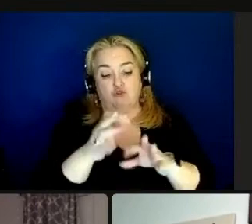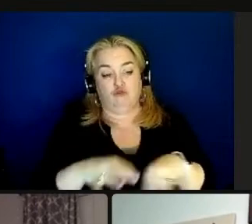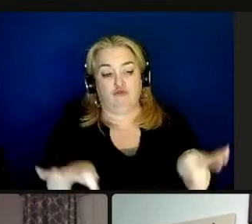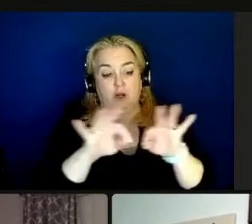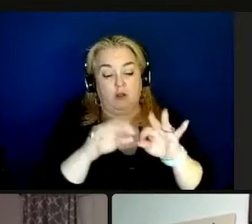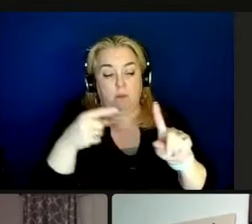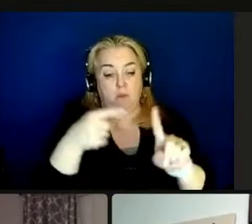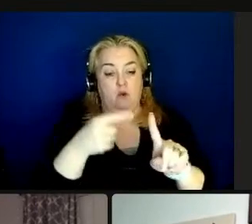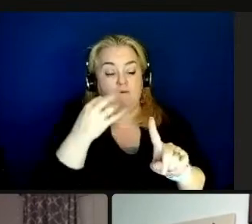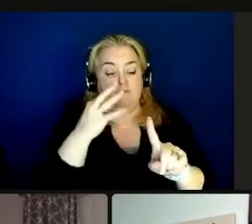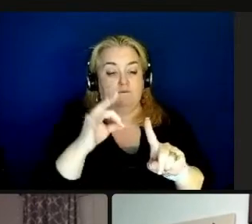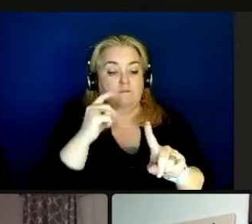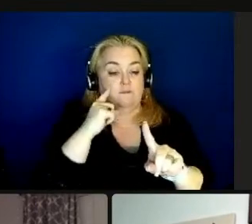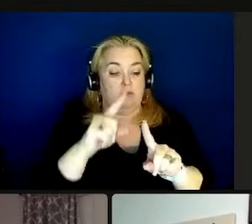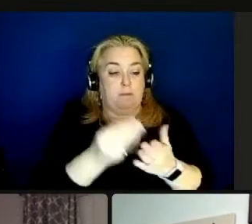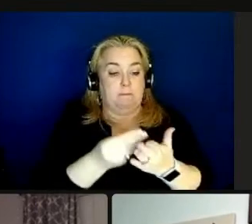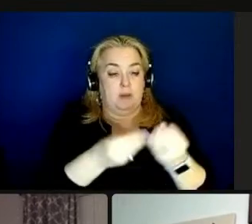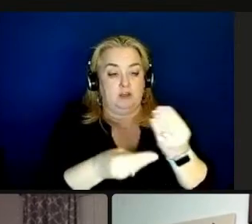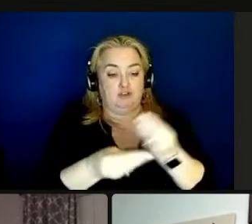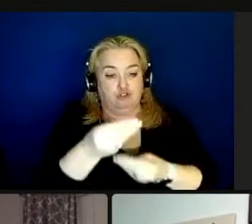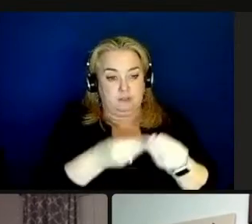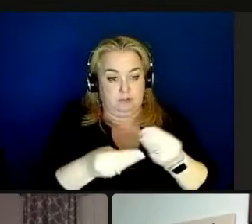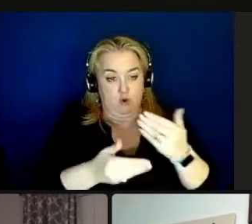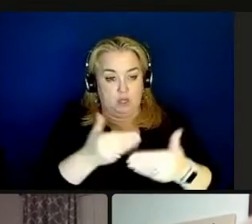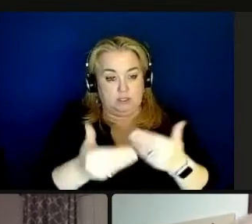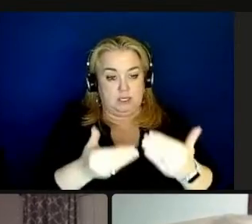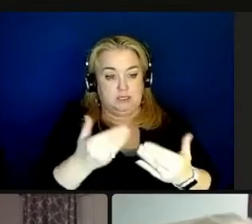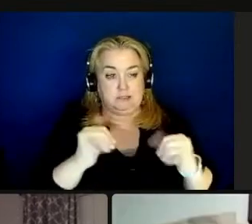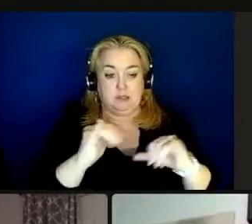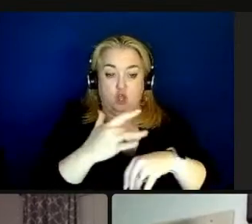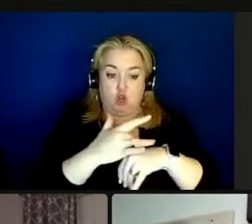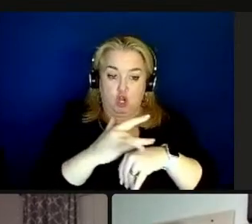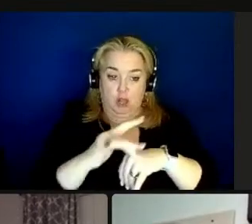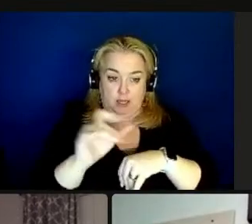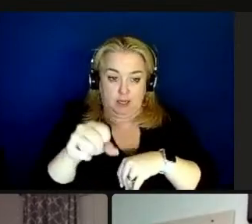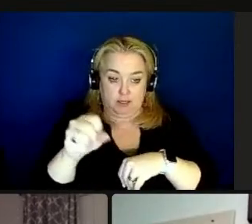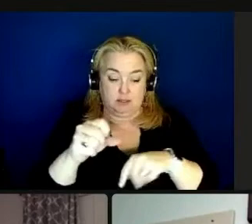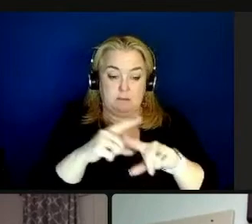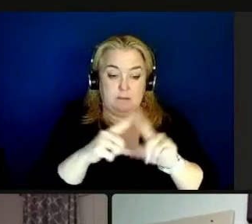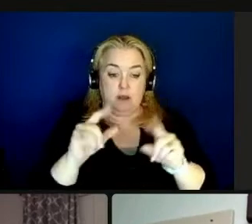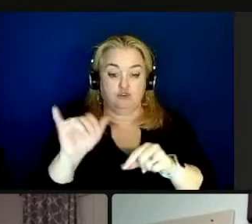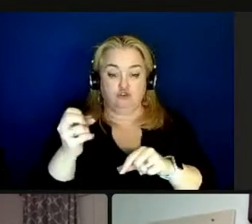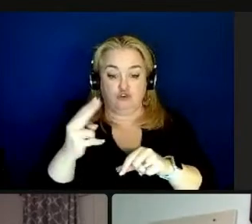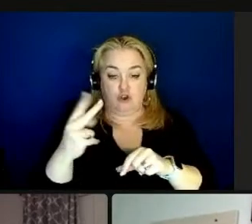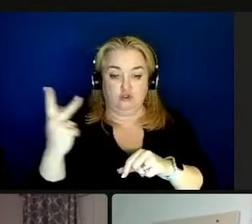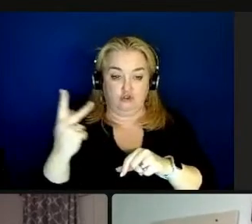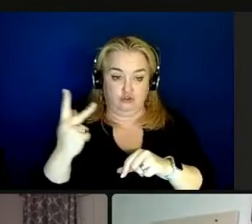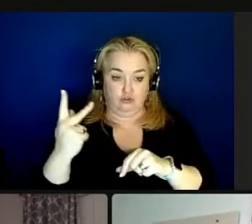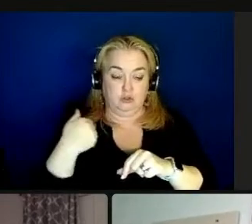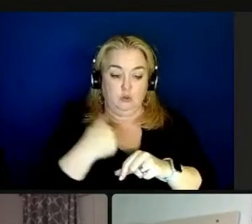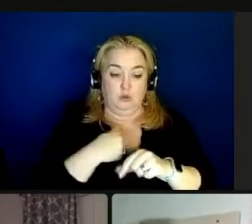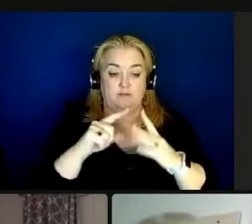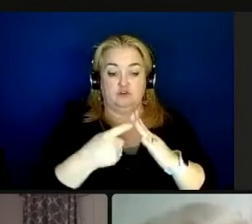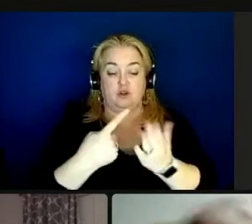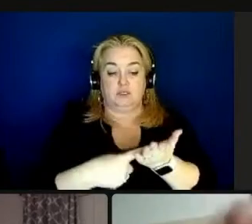OBSERVATIONS BEFORE WE GET STARTED THIS EVENING. THIS IS ANOTHER CRITICAL POINT